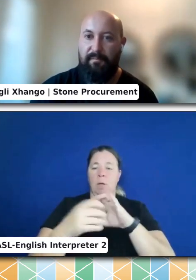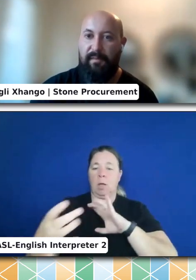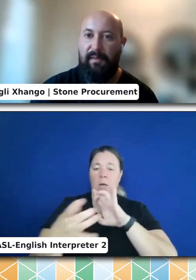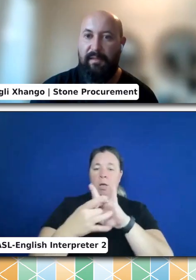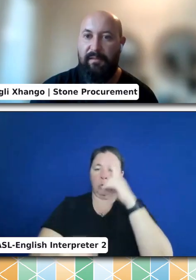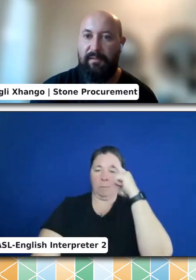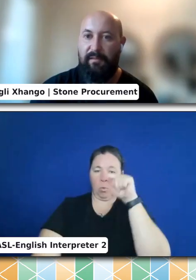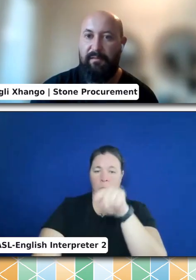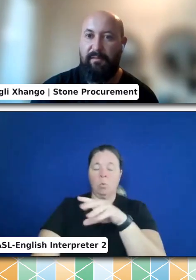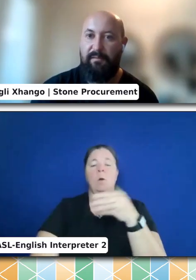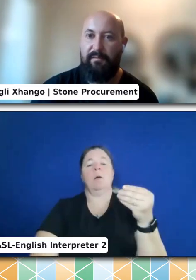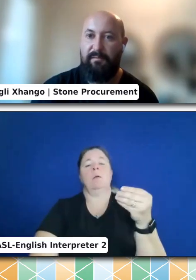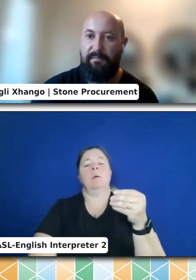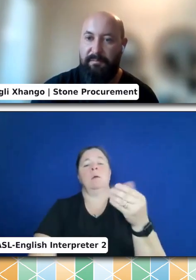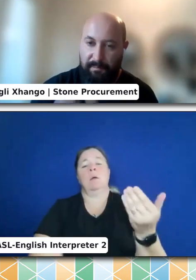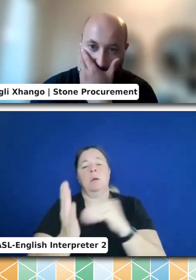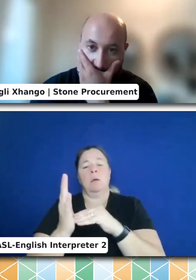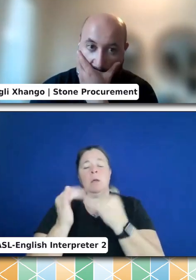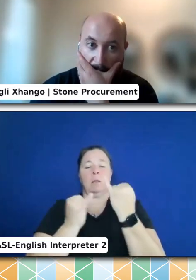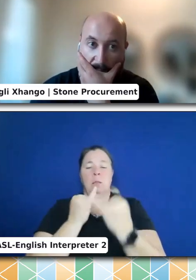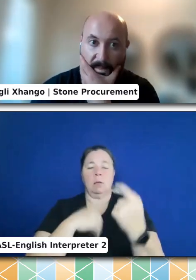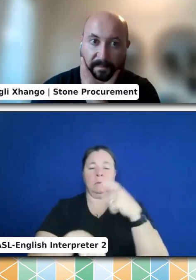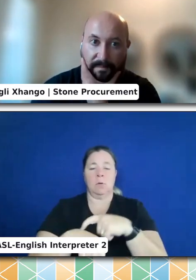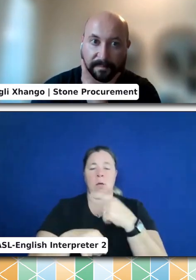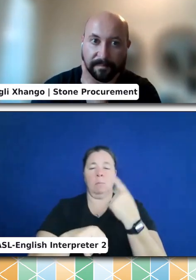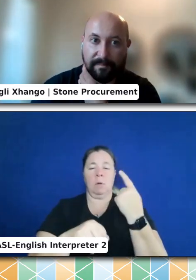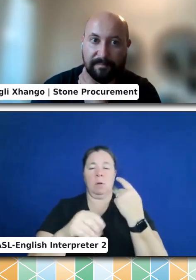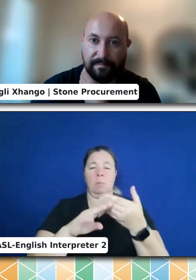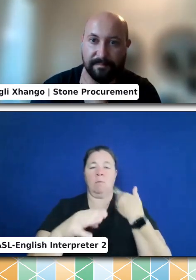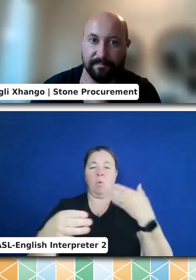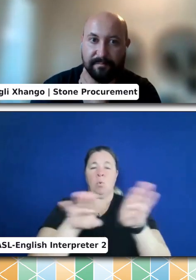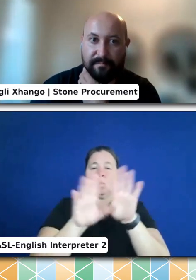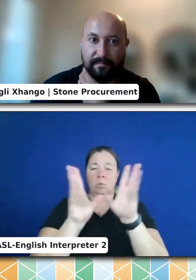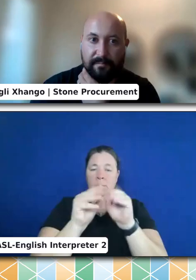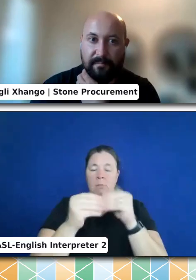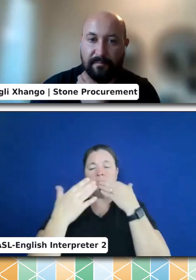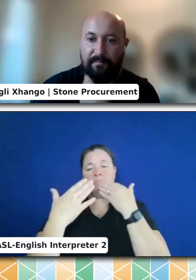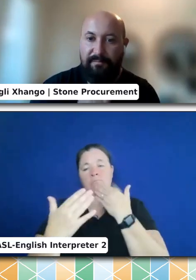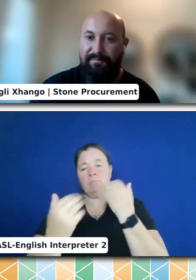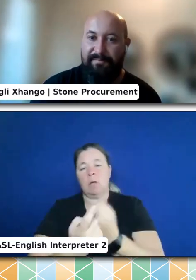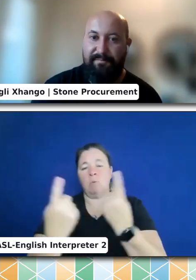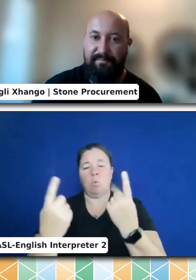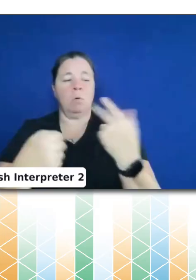Um, and uh, again, one last time before we end our meeting today, I'll just say thank you to everyone for joining us.